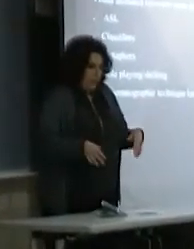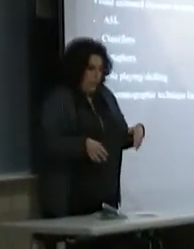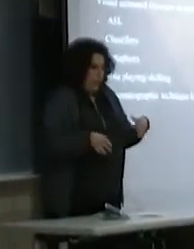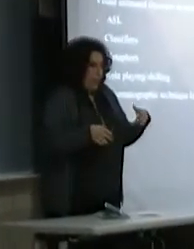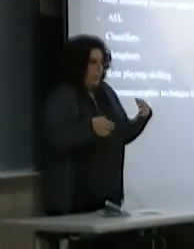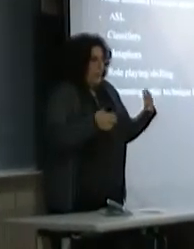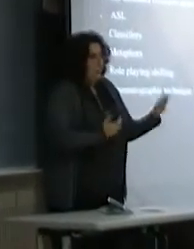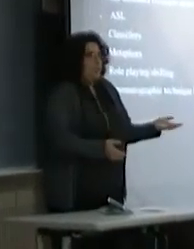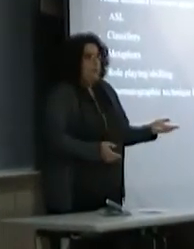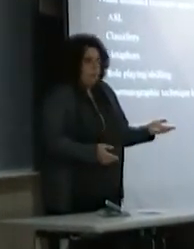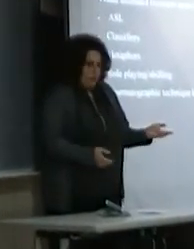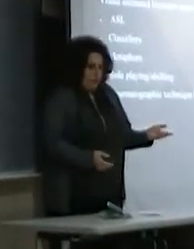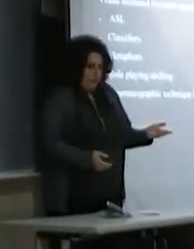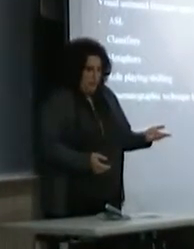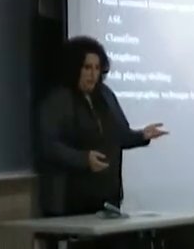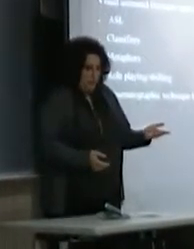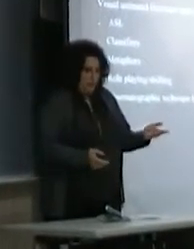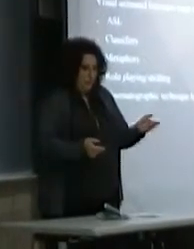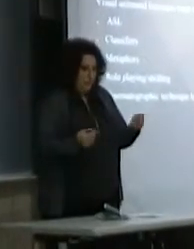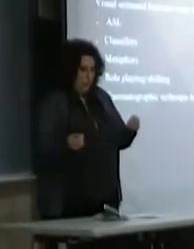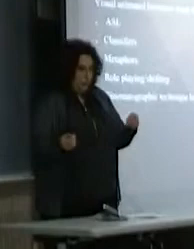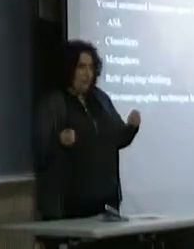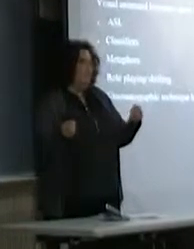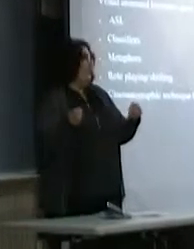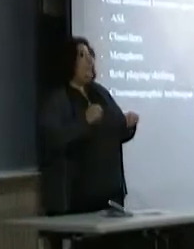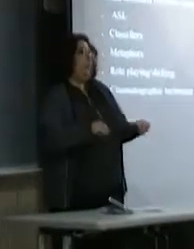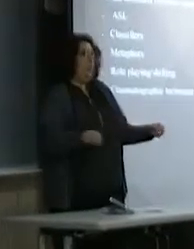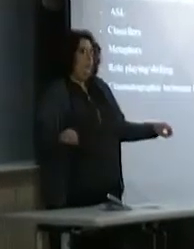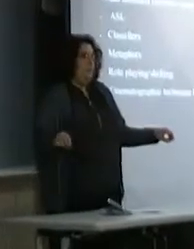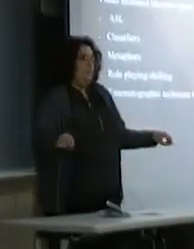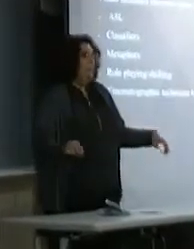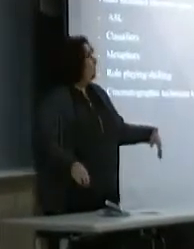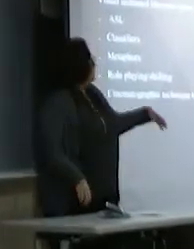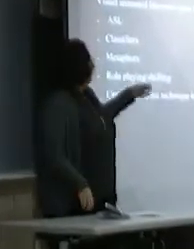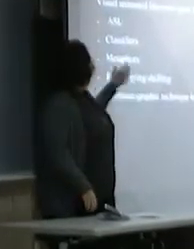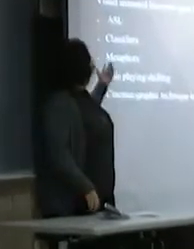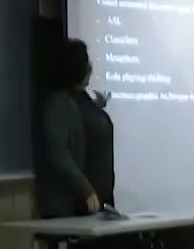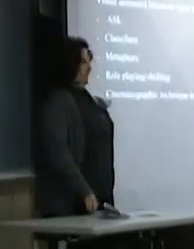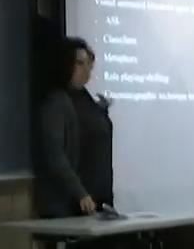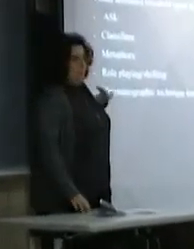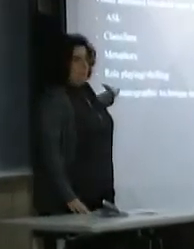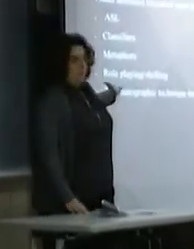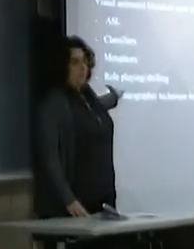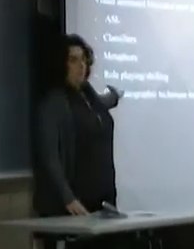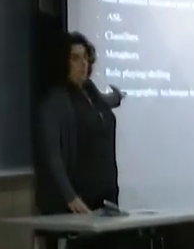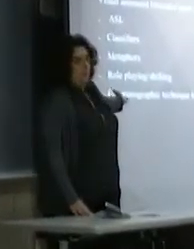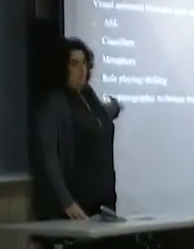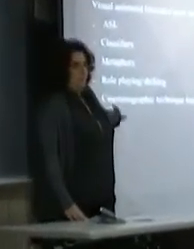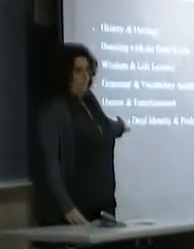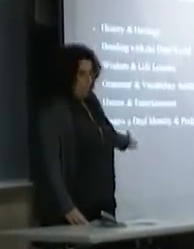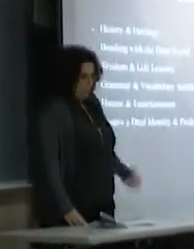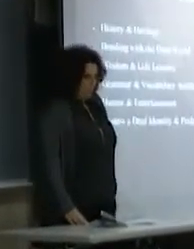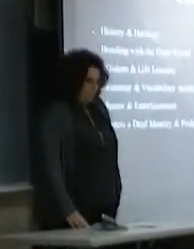an ASL Storyteller accomplishes the same techniques using these characteristics.